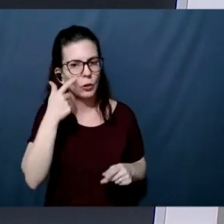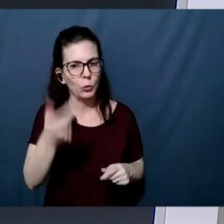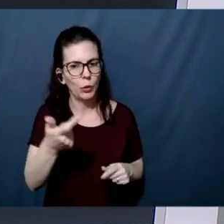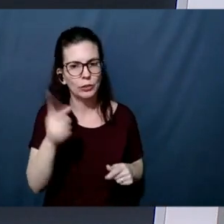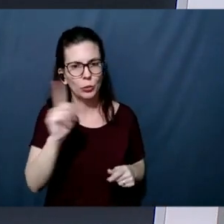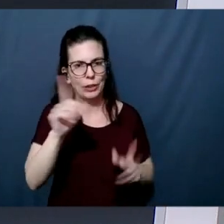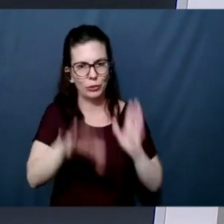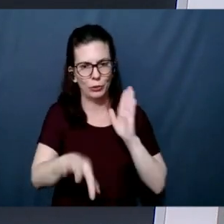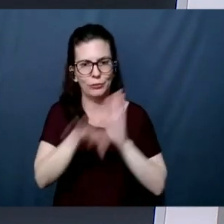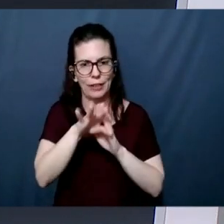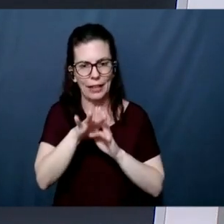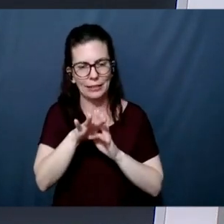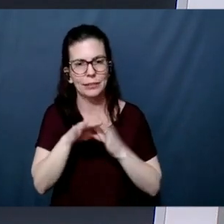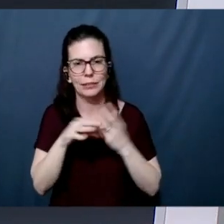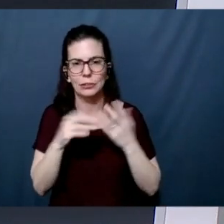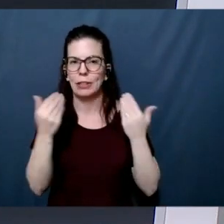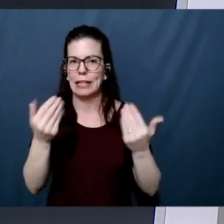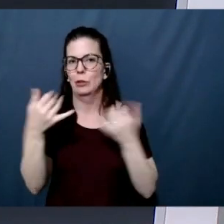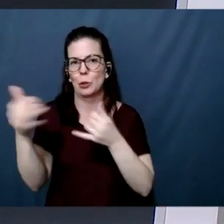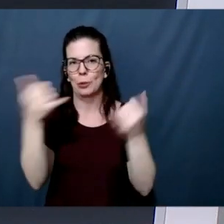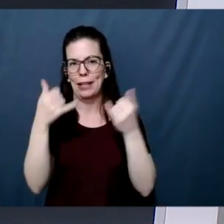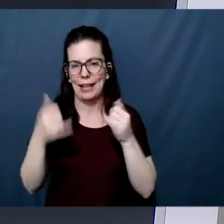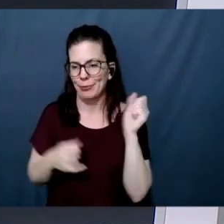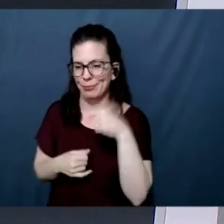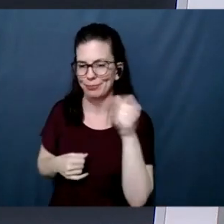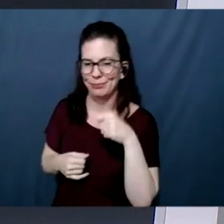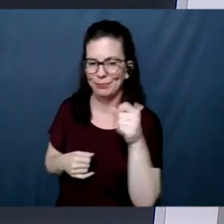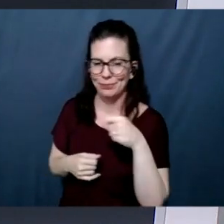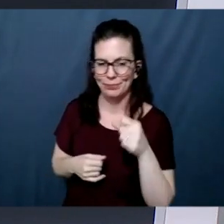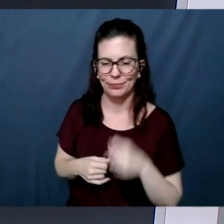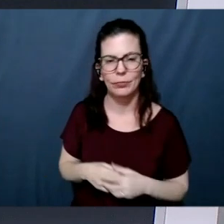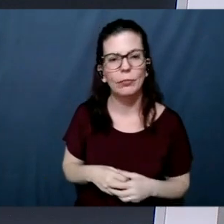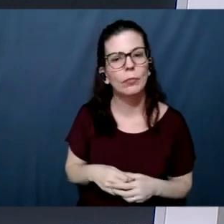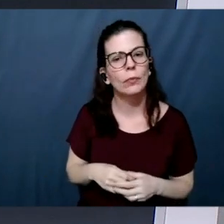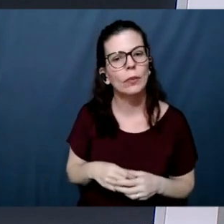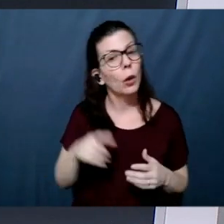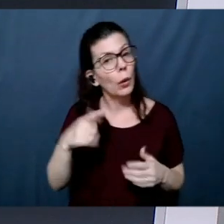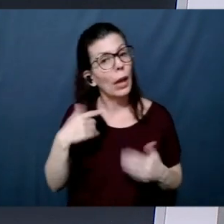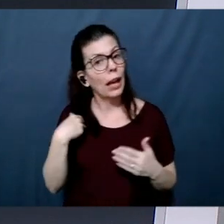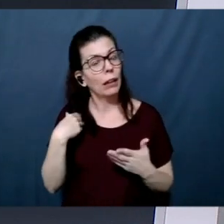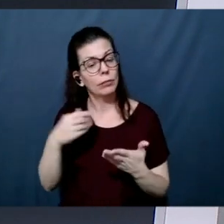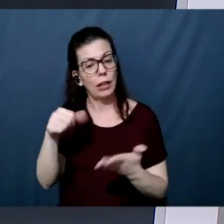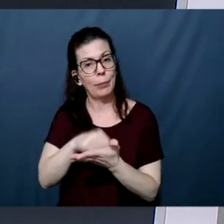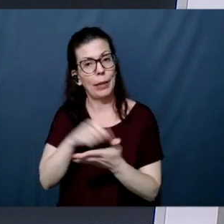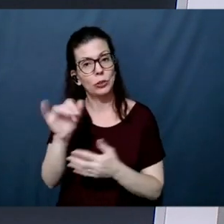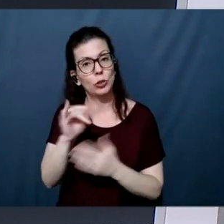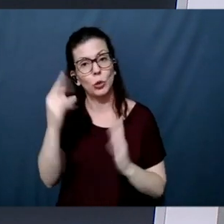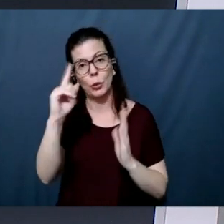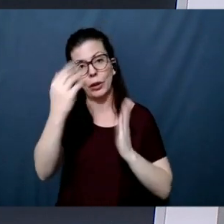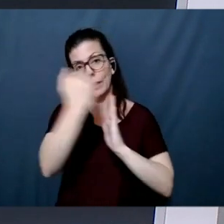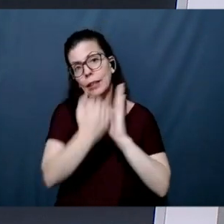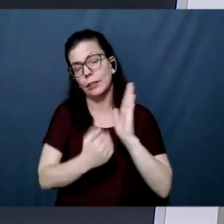to start playing around with this. And there also, there's a learning page too where the list of the published components are available on our main